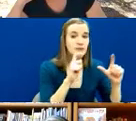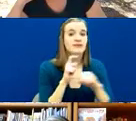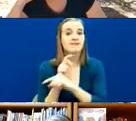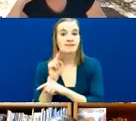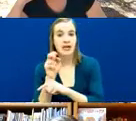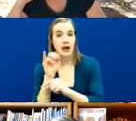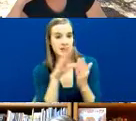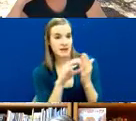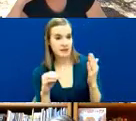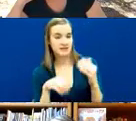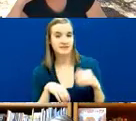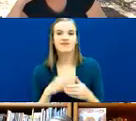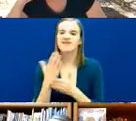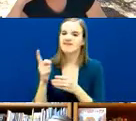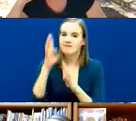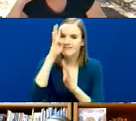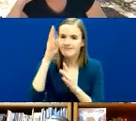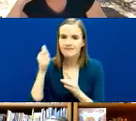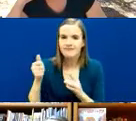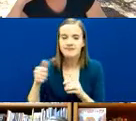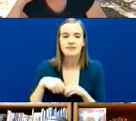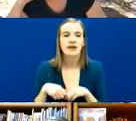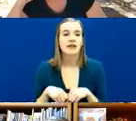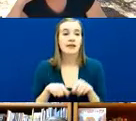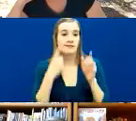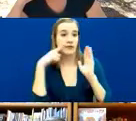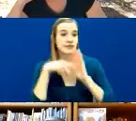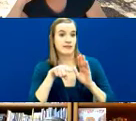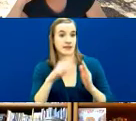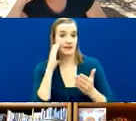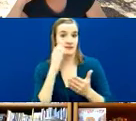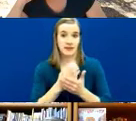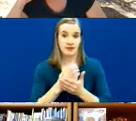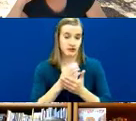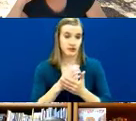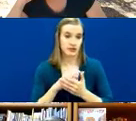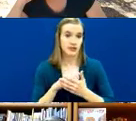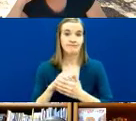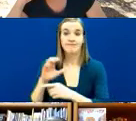cafeteria in the school. And and I- this one always just really moves me. There